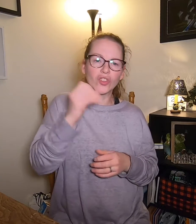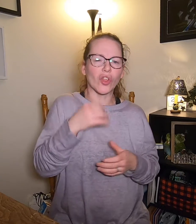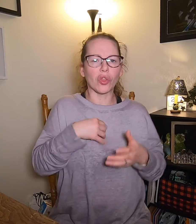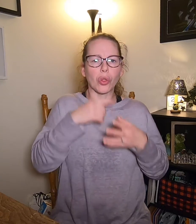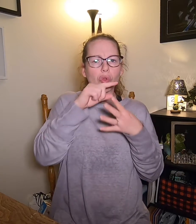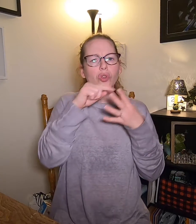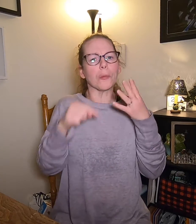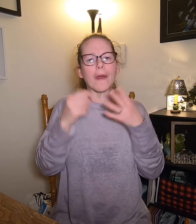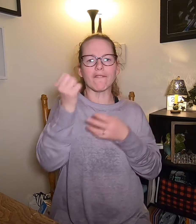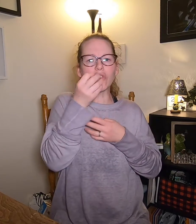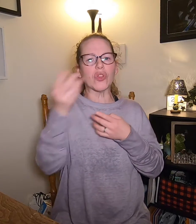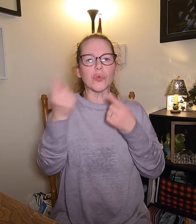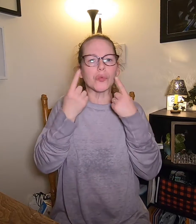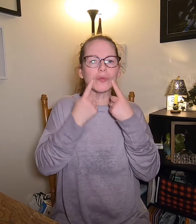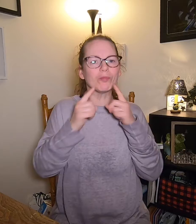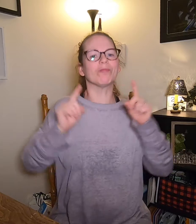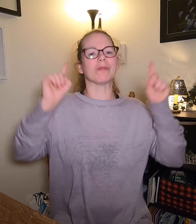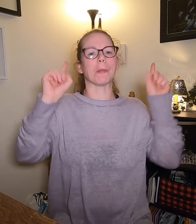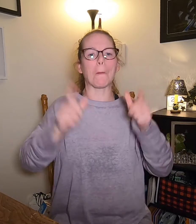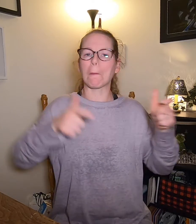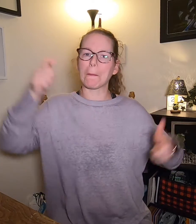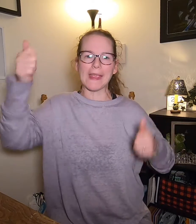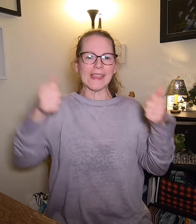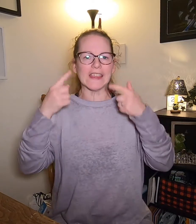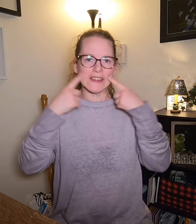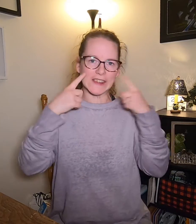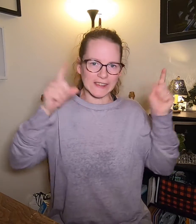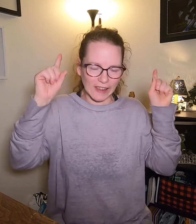So those were my few accomplishments. Biggest accomplishments